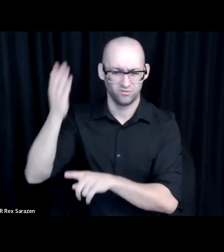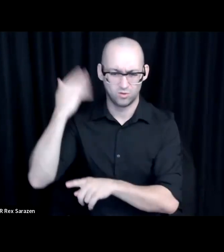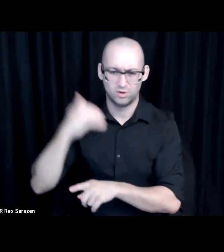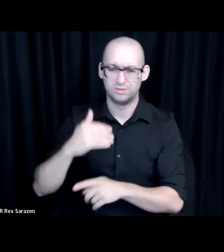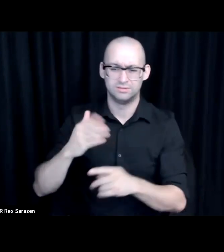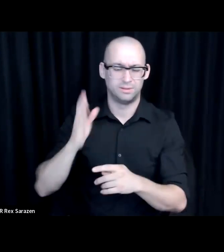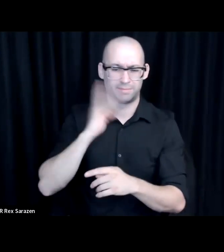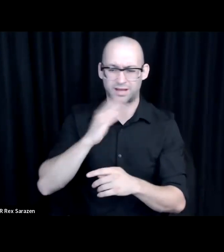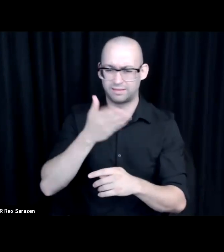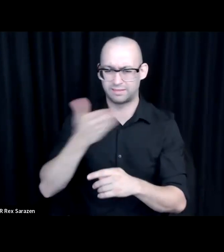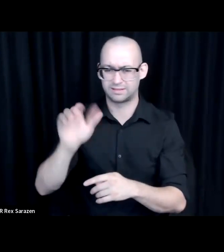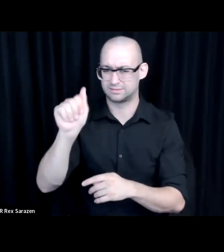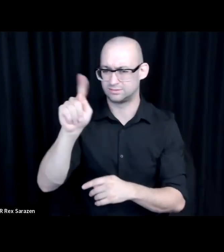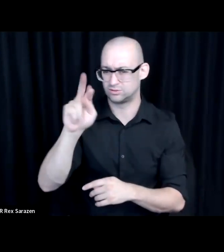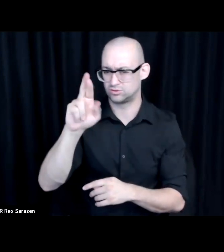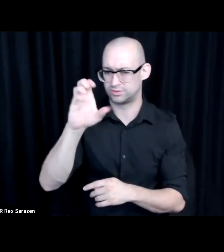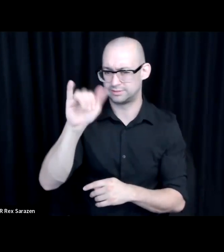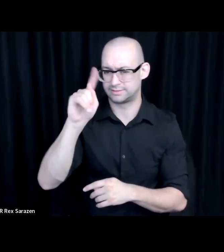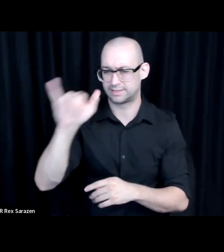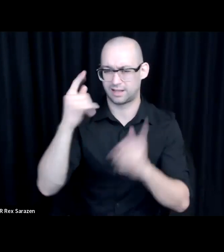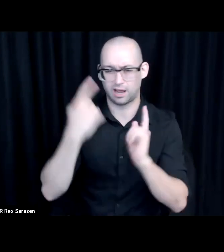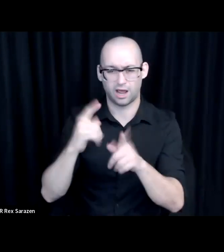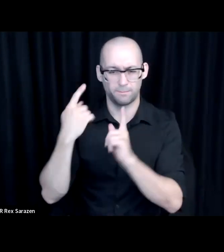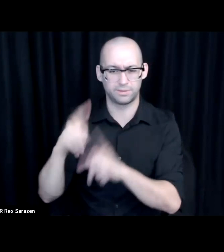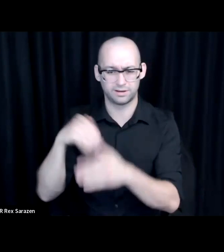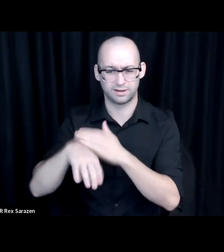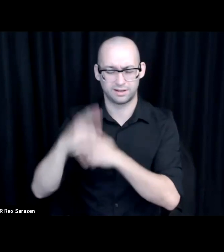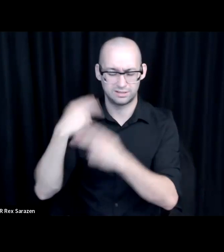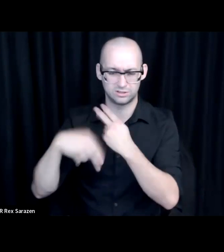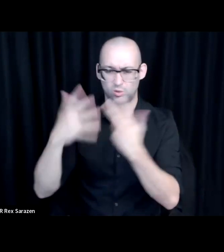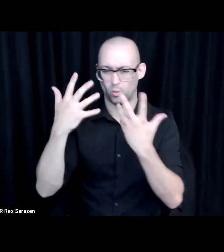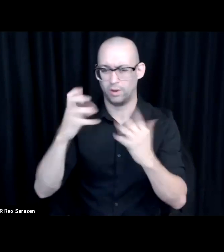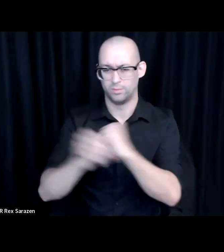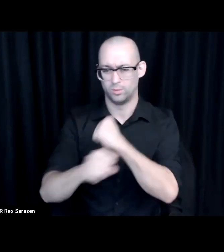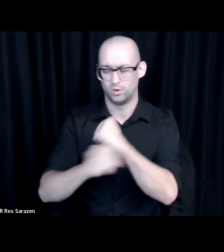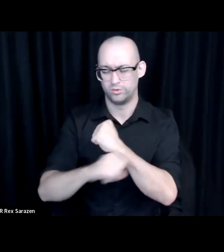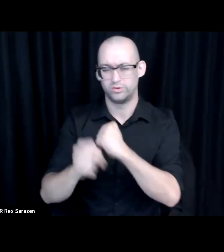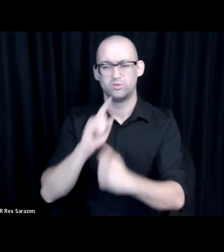cultural resources, promote visibility of the rich diversity and history of California Native